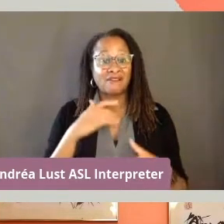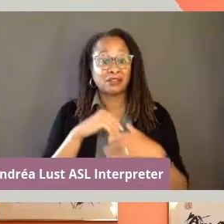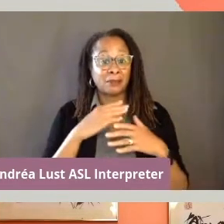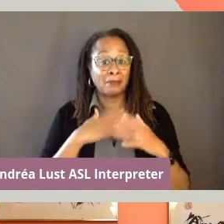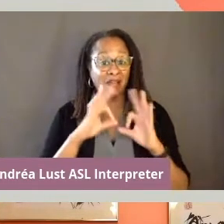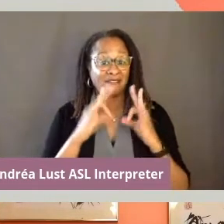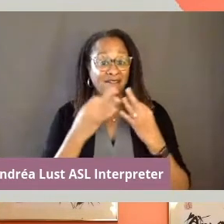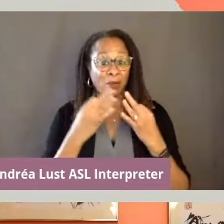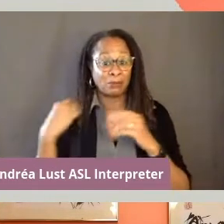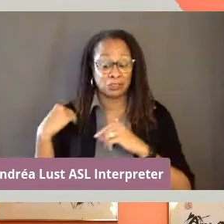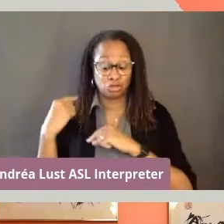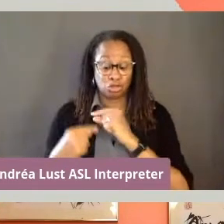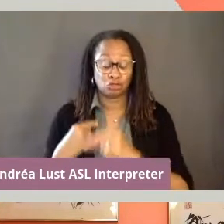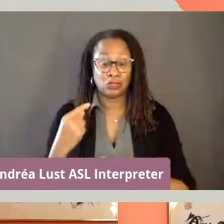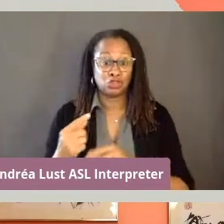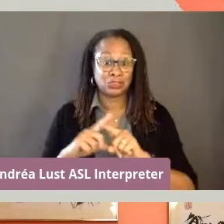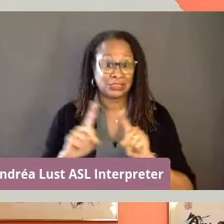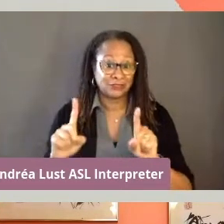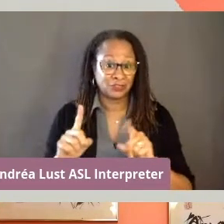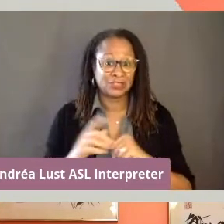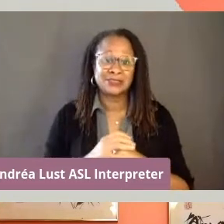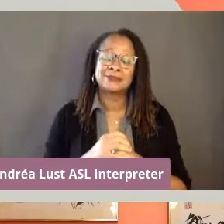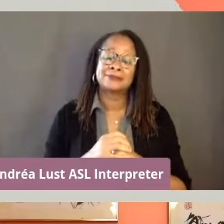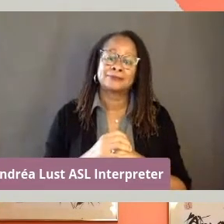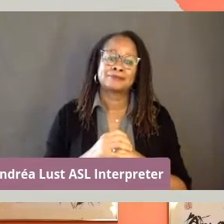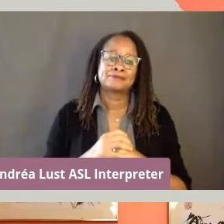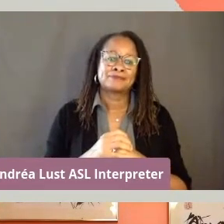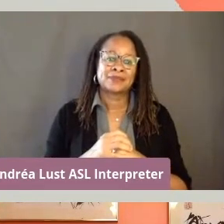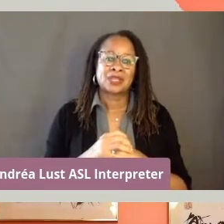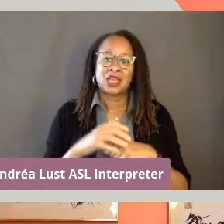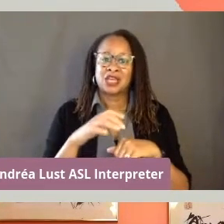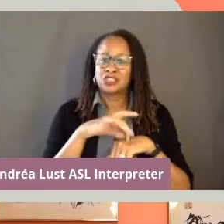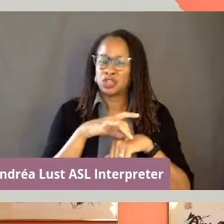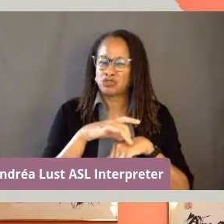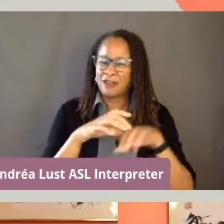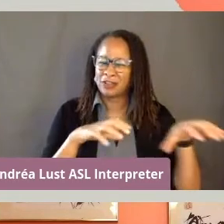generational differences, geographic ones and things like that.